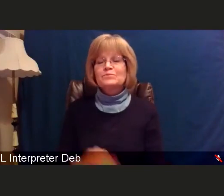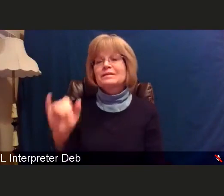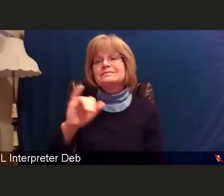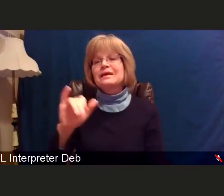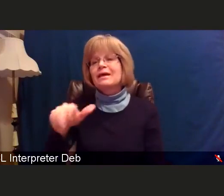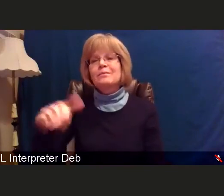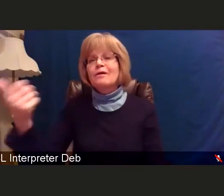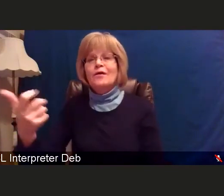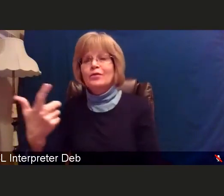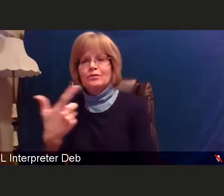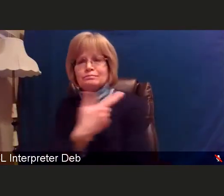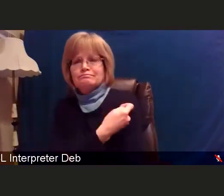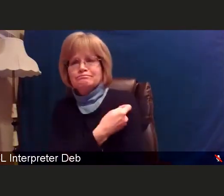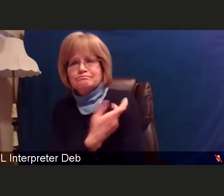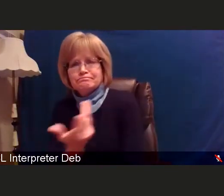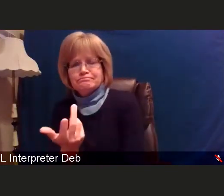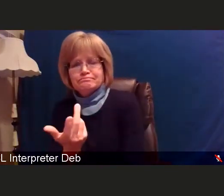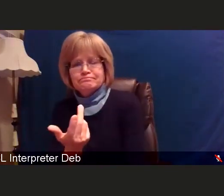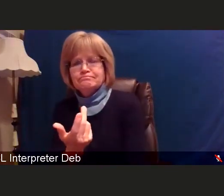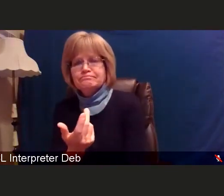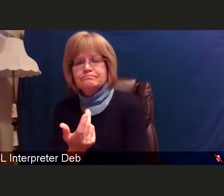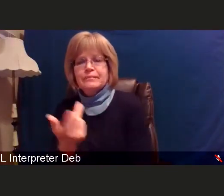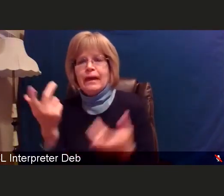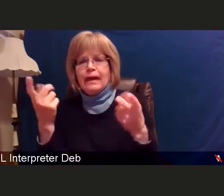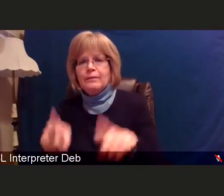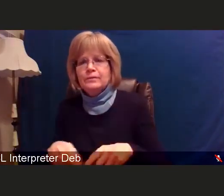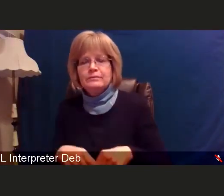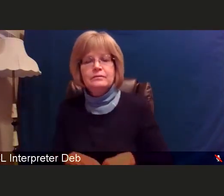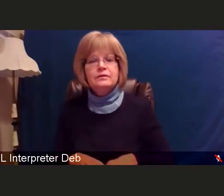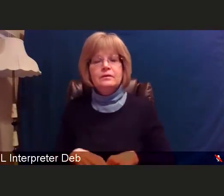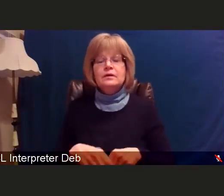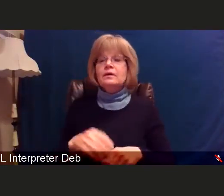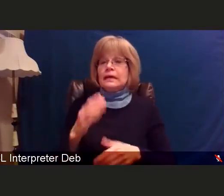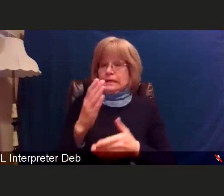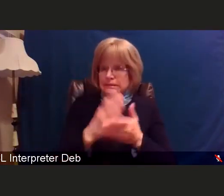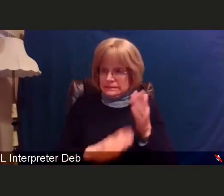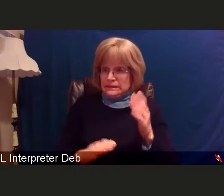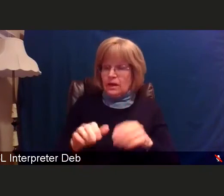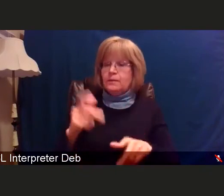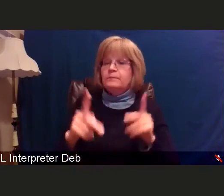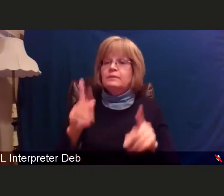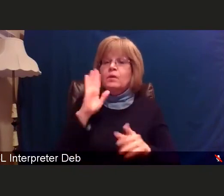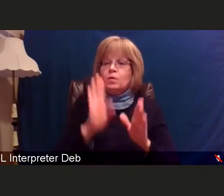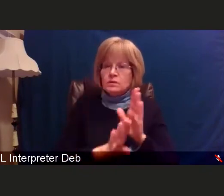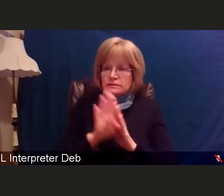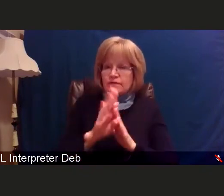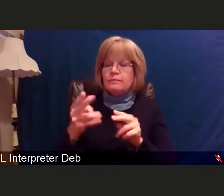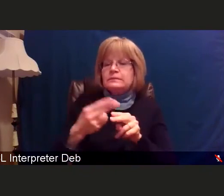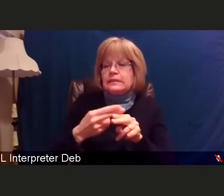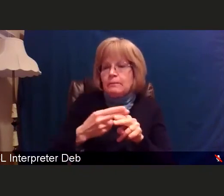And we'll admit that some people will also develop other temporary side effects, such as headaches,